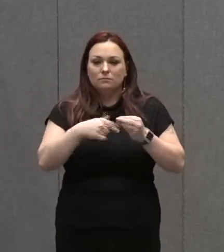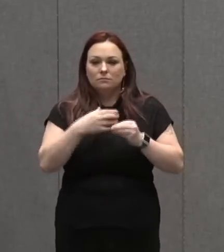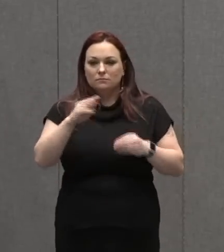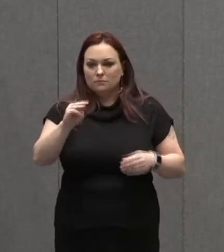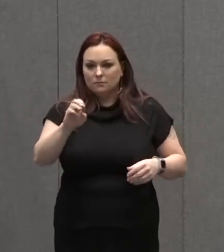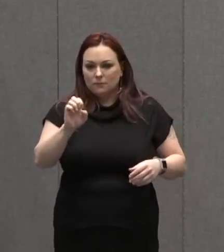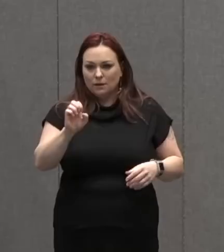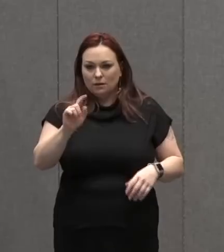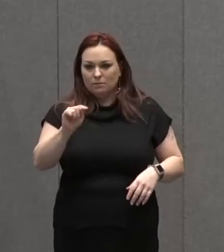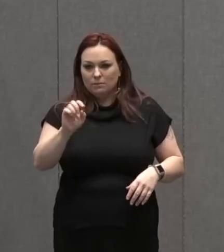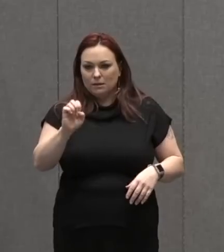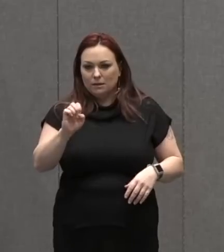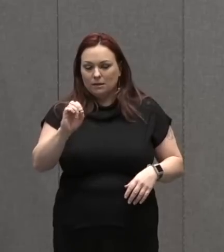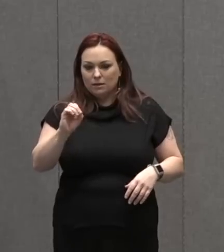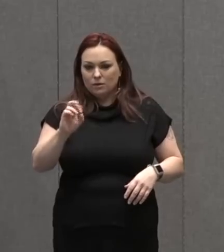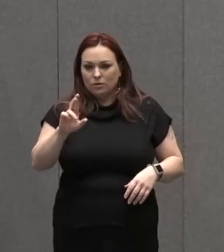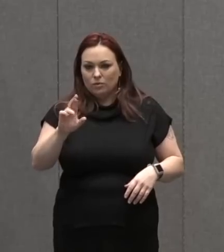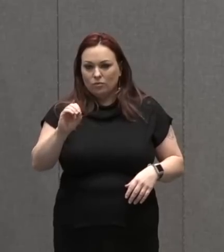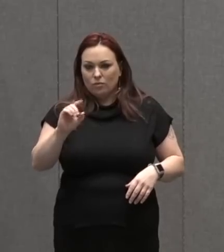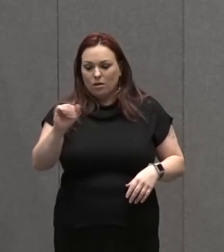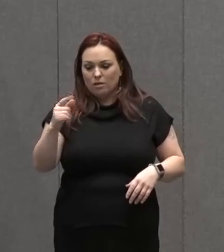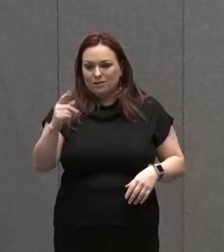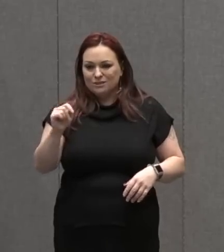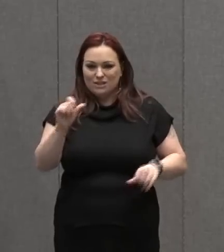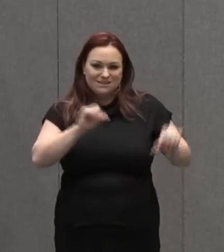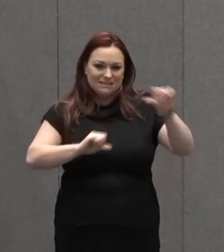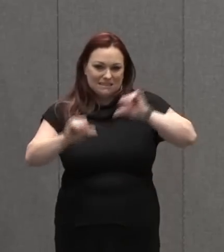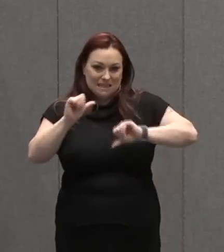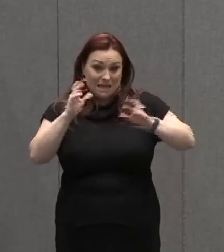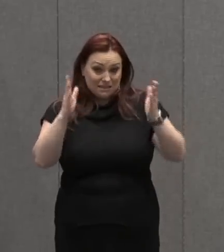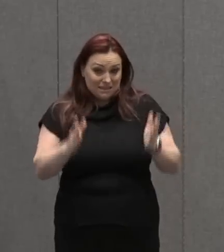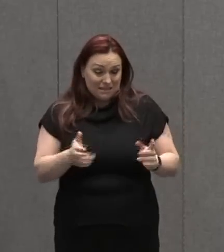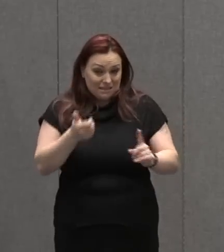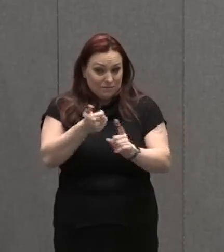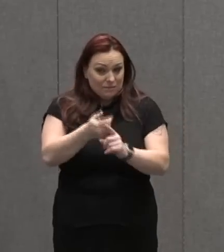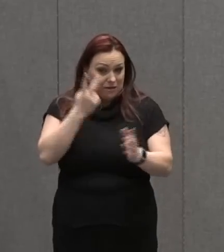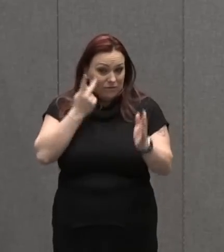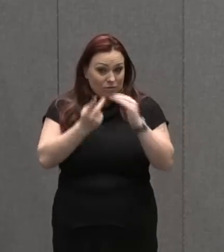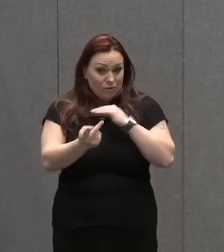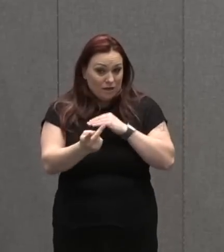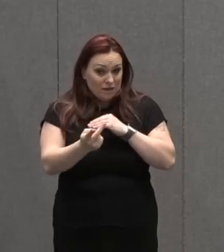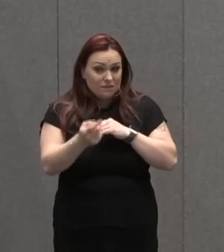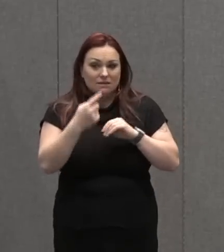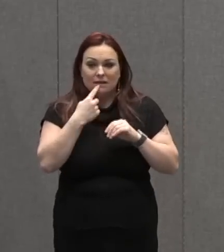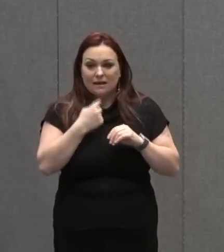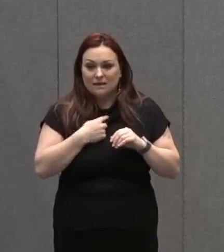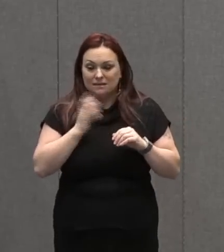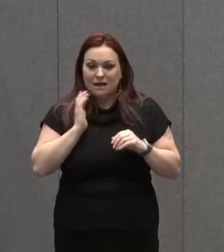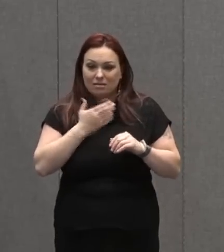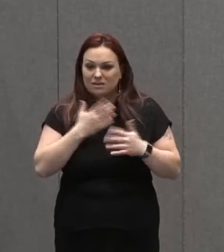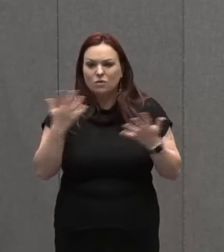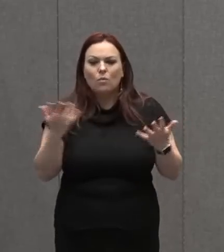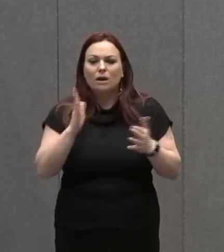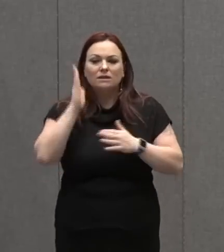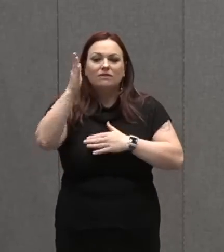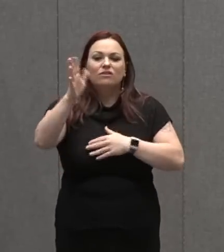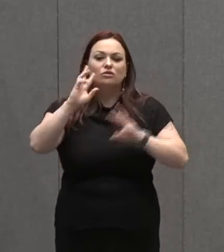scientist who predict, right. They can tell us what the future weather is going to be